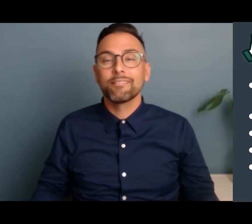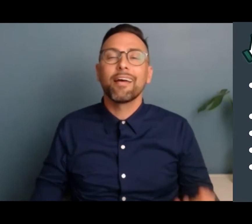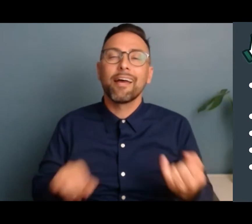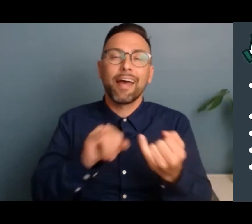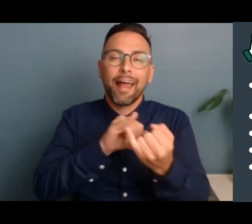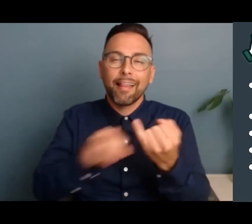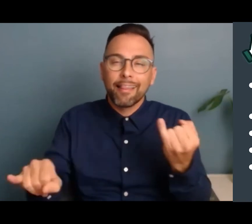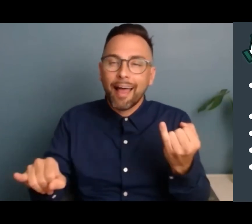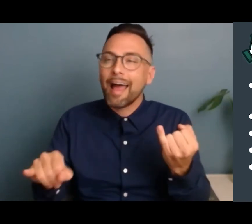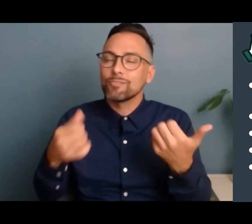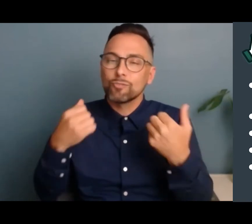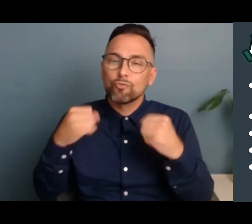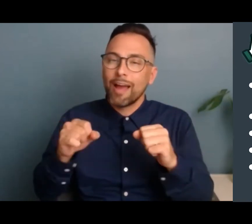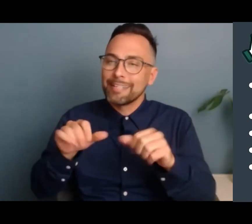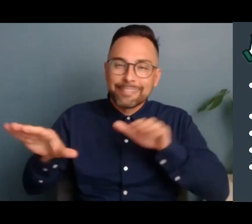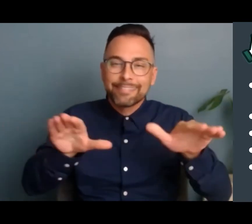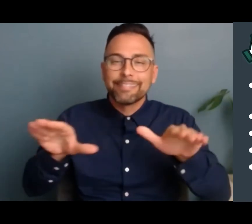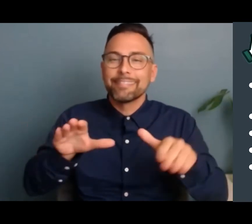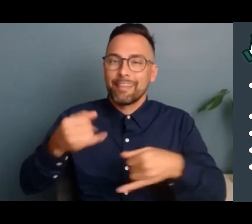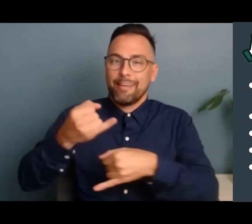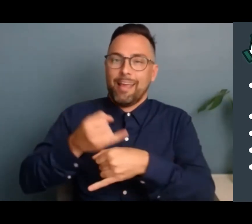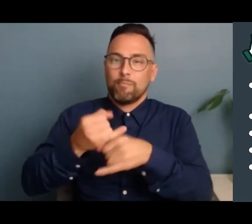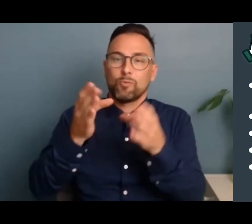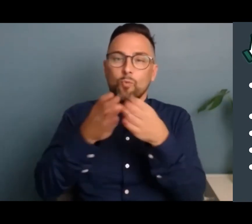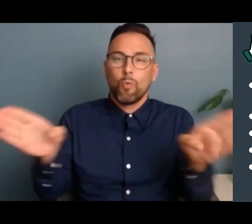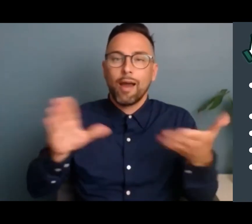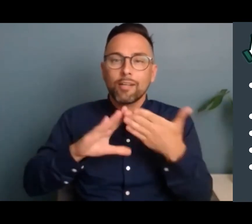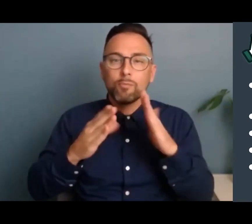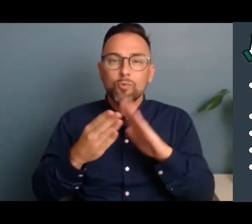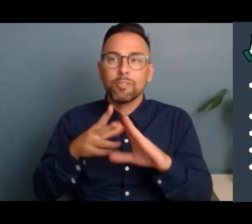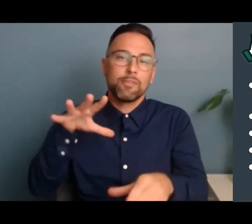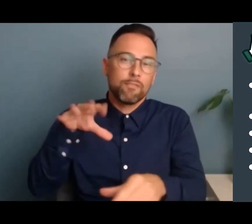And also trying to just be mindful of having